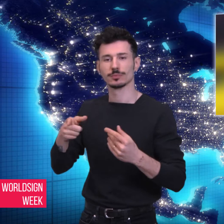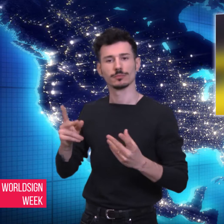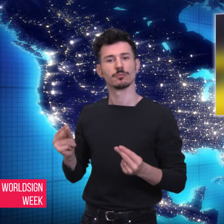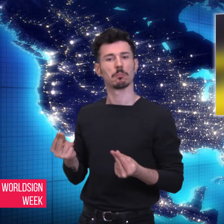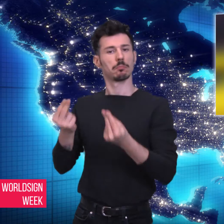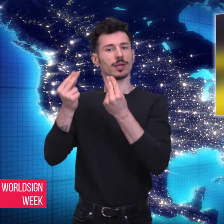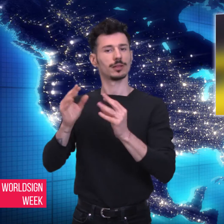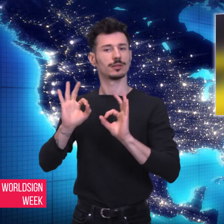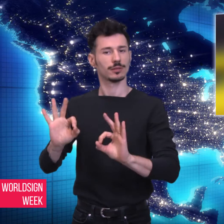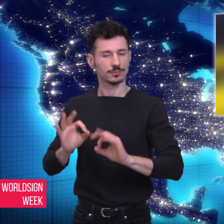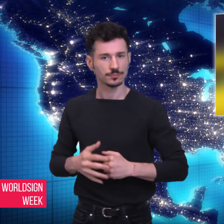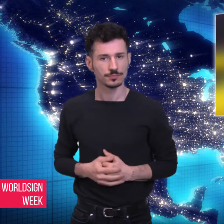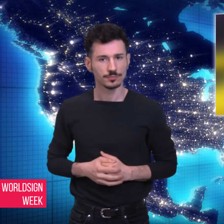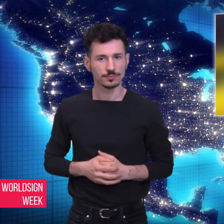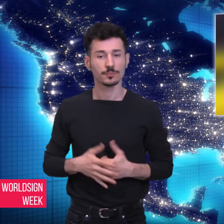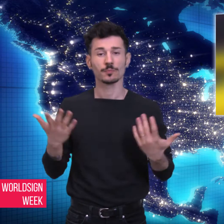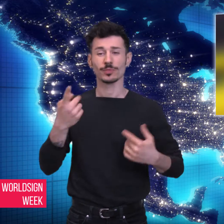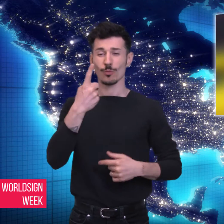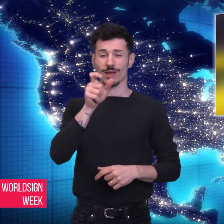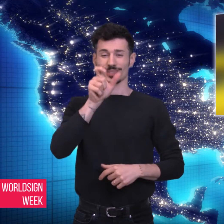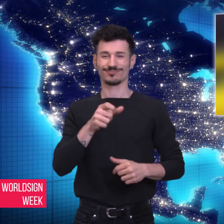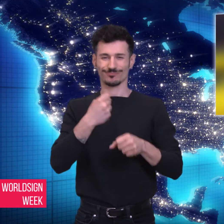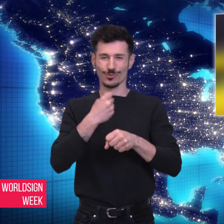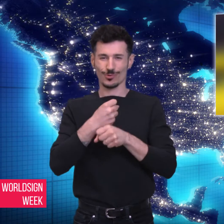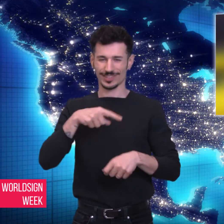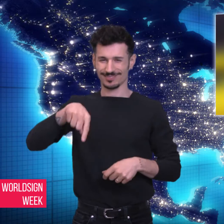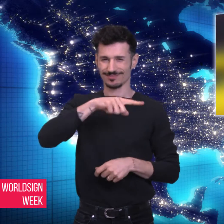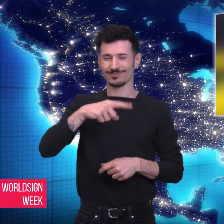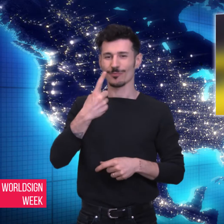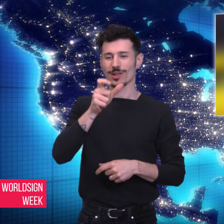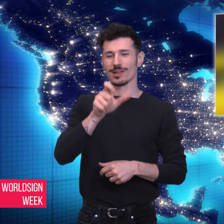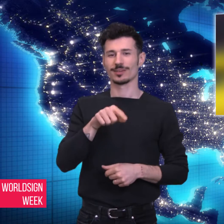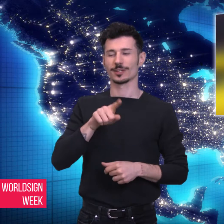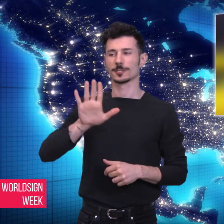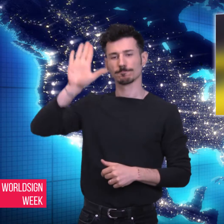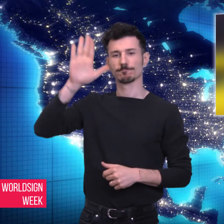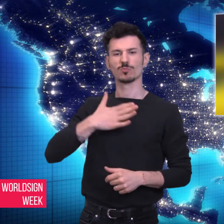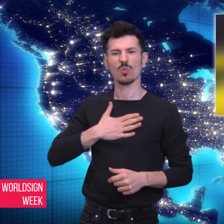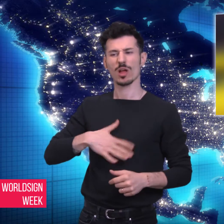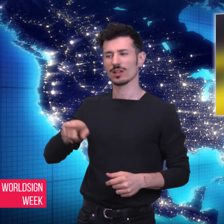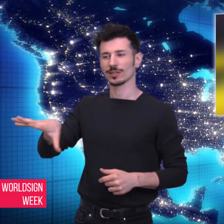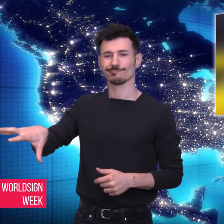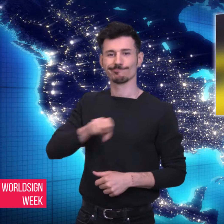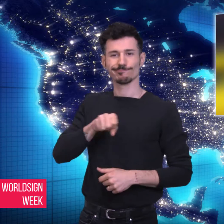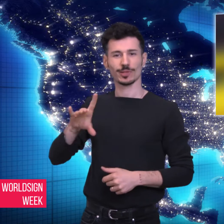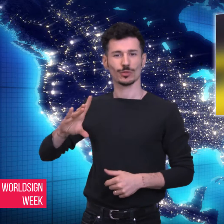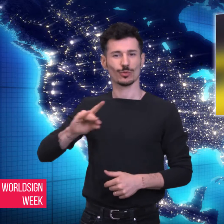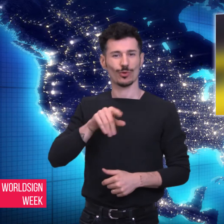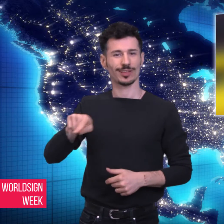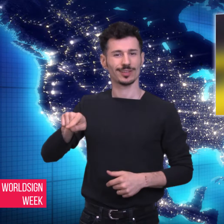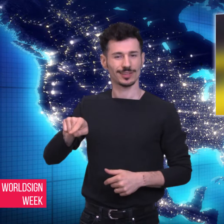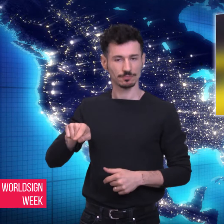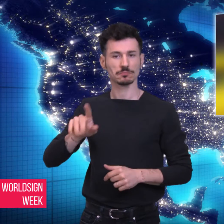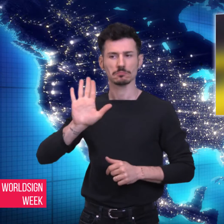drinking and eating better now. One of the workers announced that he is planning on adopting the dog when his